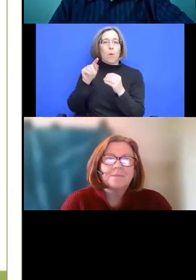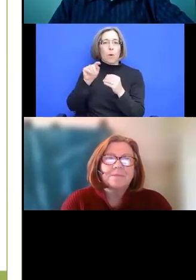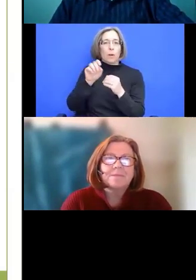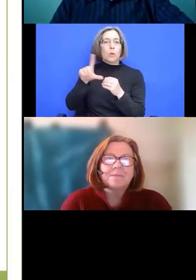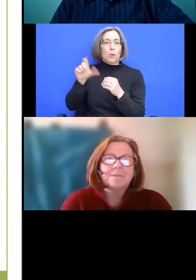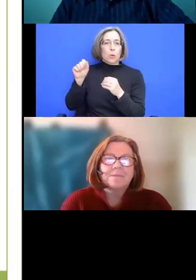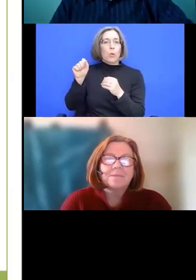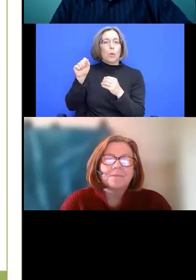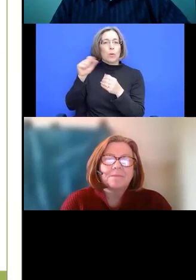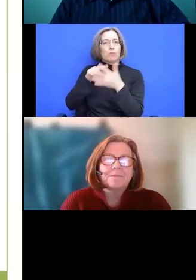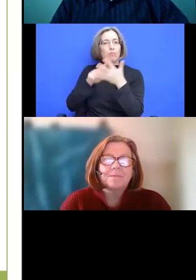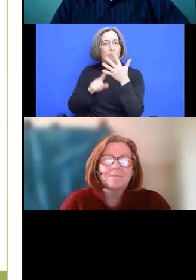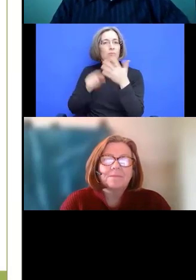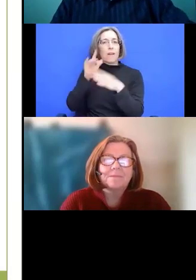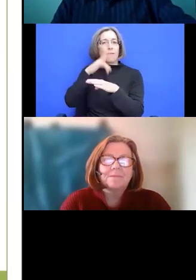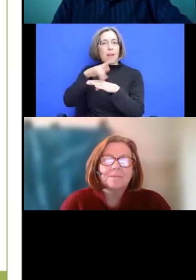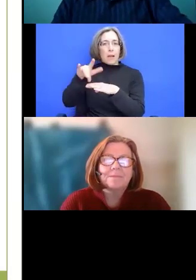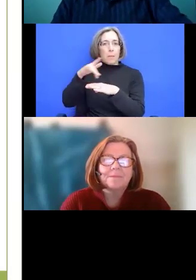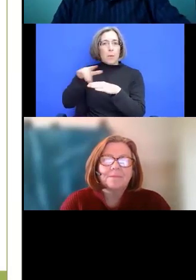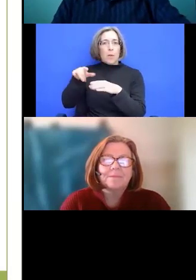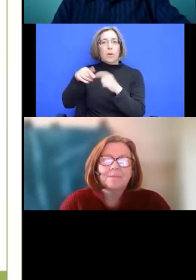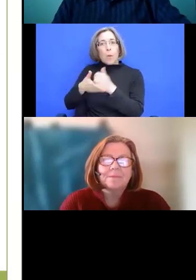to be able to search through all of that information.